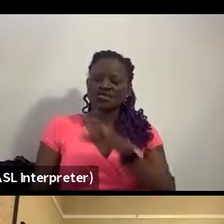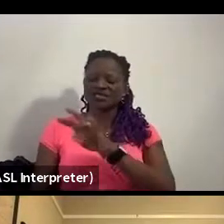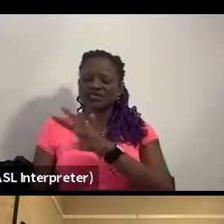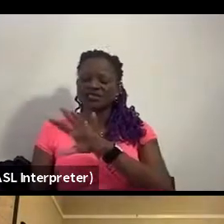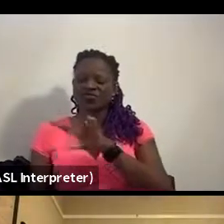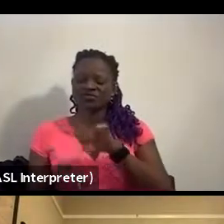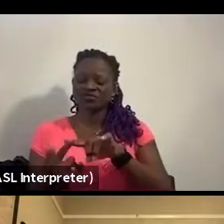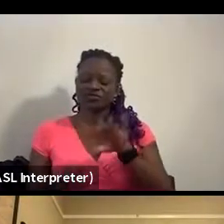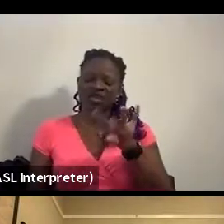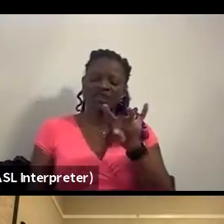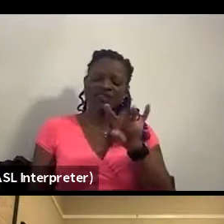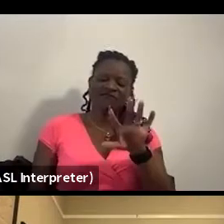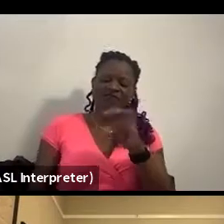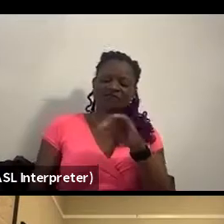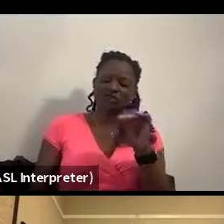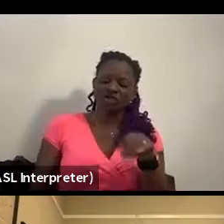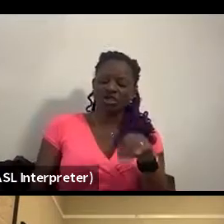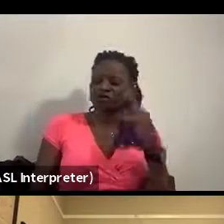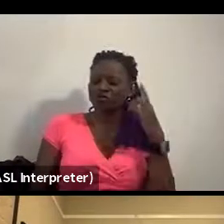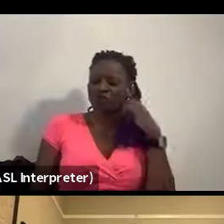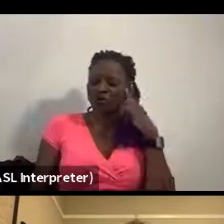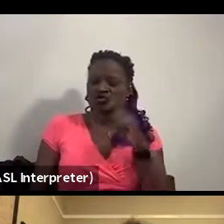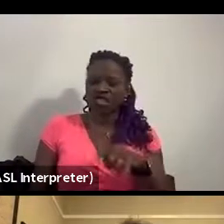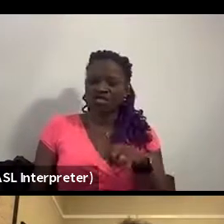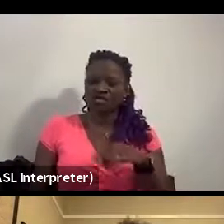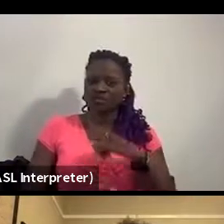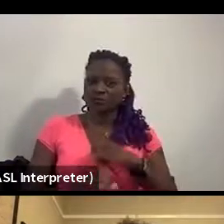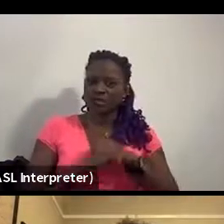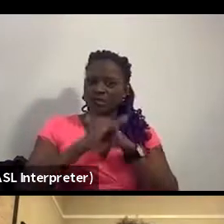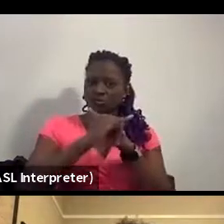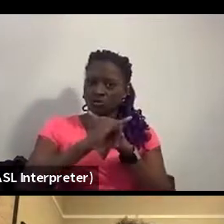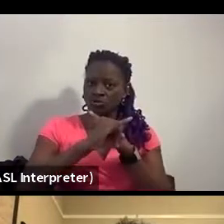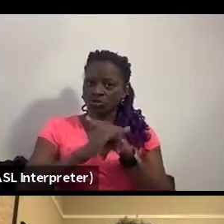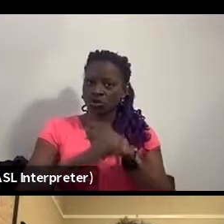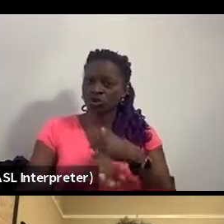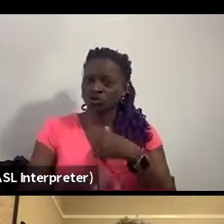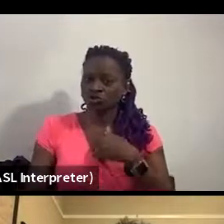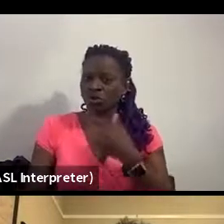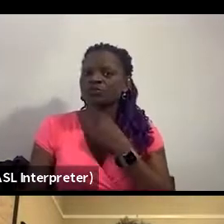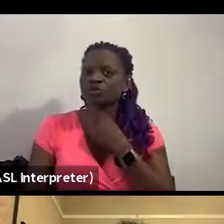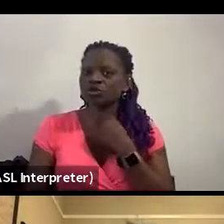required to get vaccinated in order to achieve that. Is there such a thing as a stronger herd or a weaker herd?